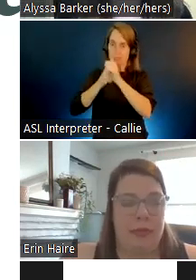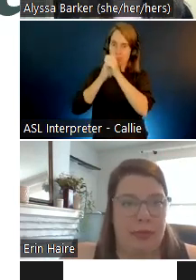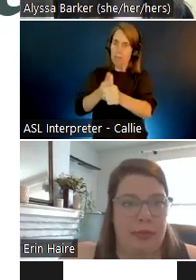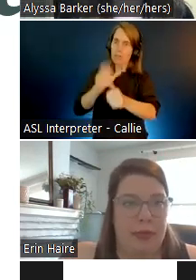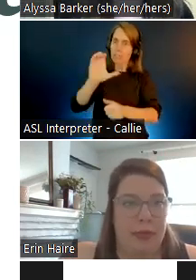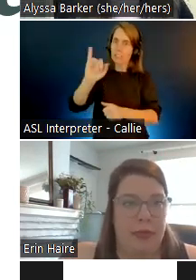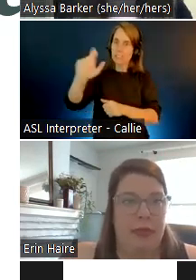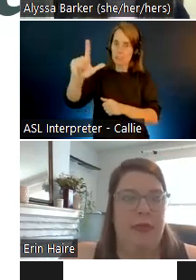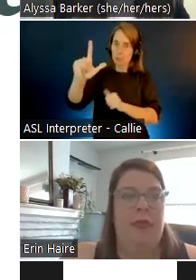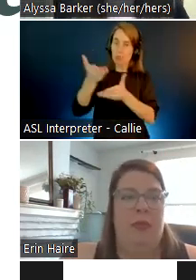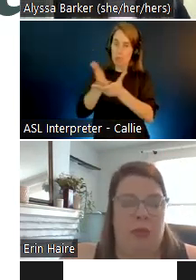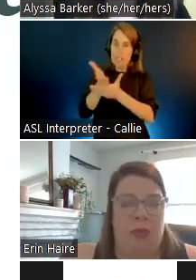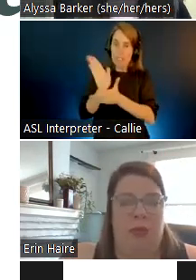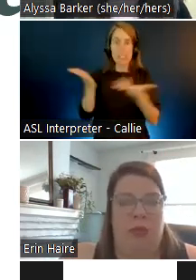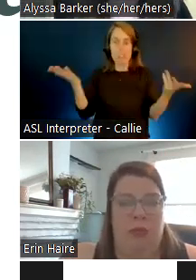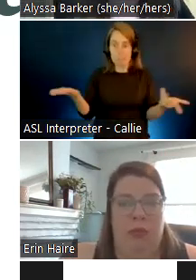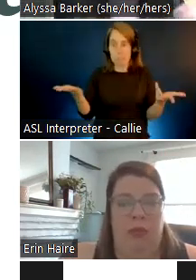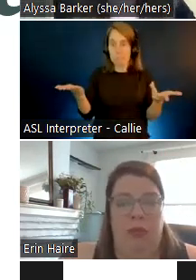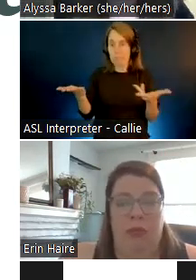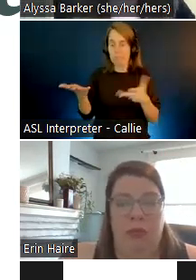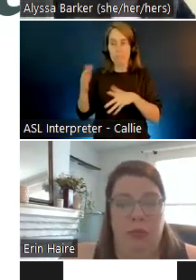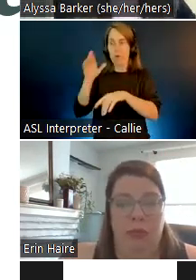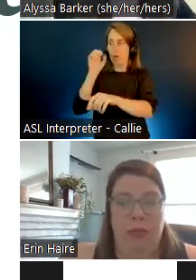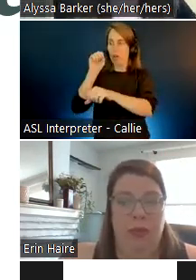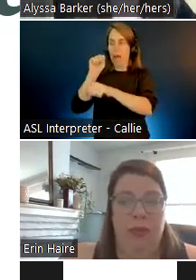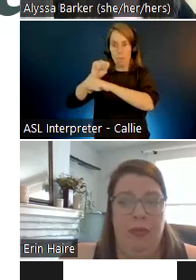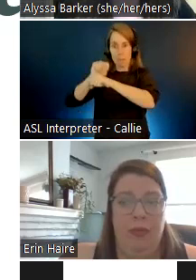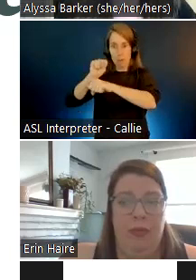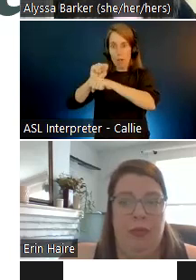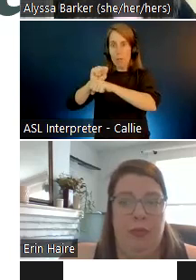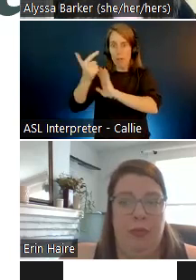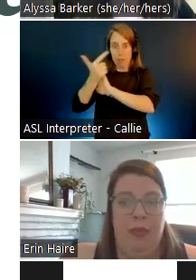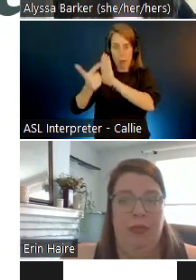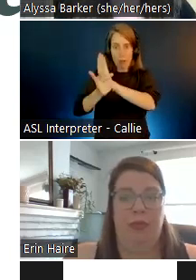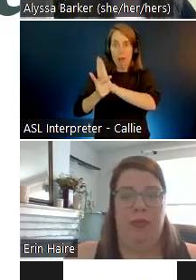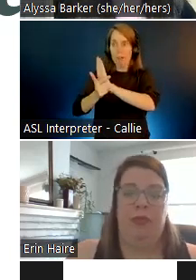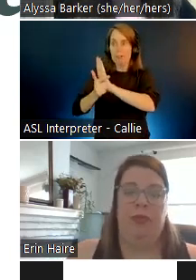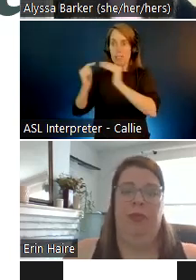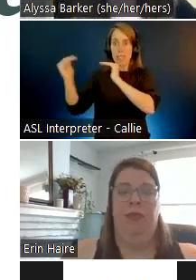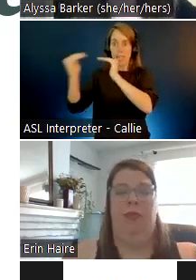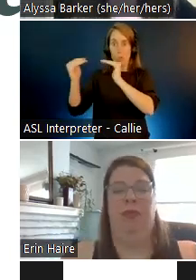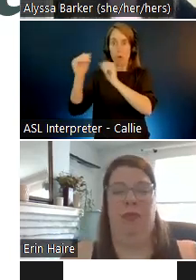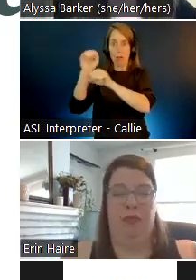laws that are similar to um equal employment laws federally so our agency also works with the EEOC